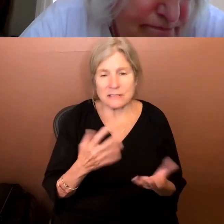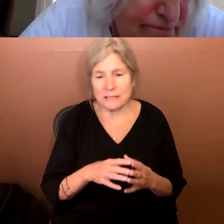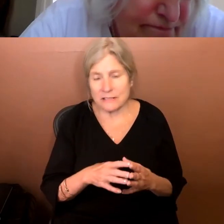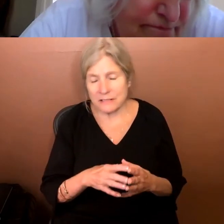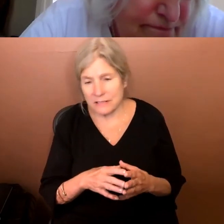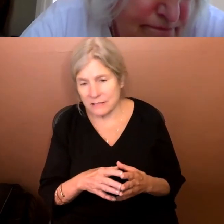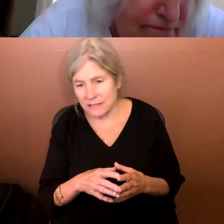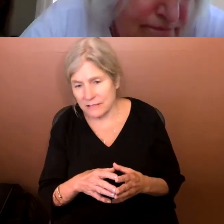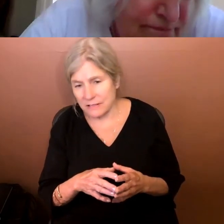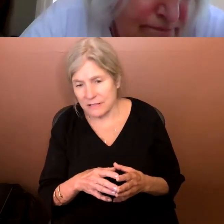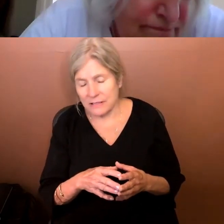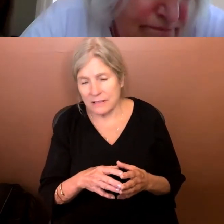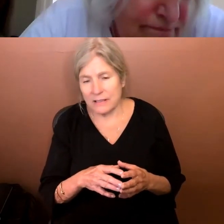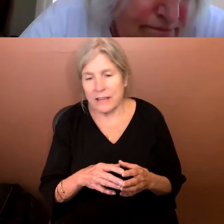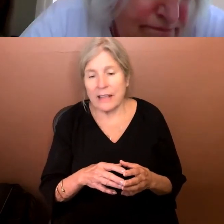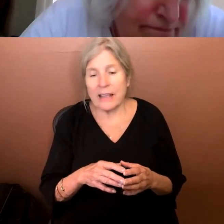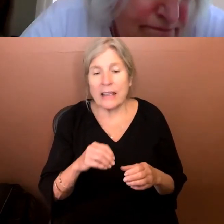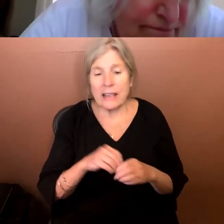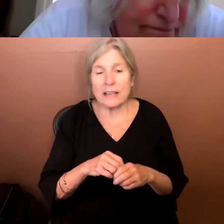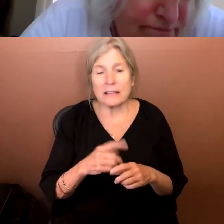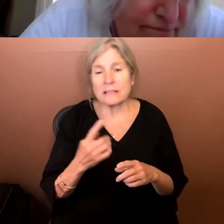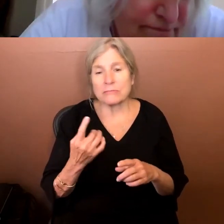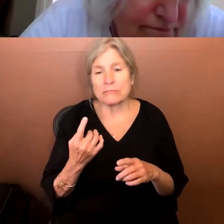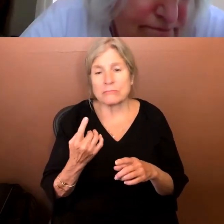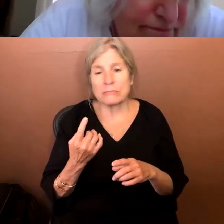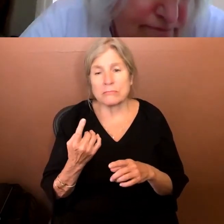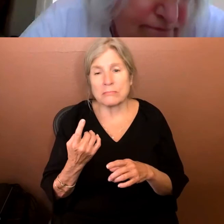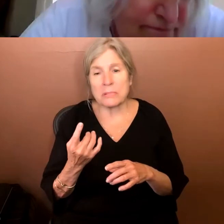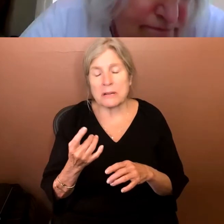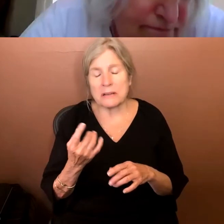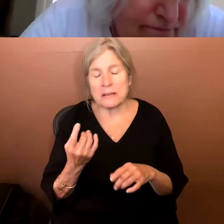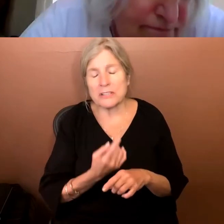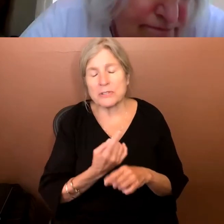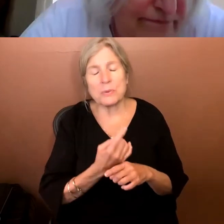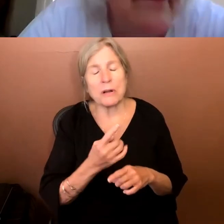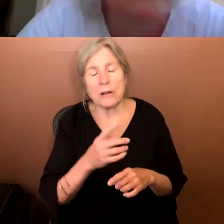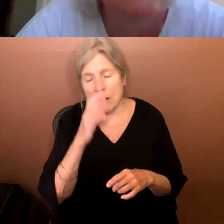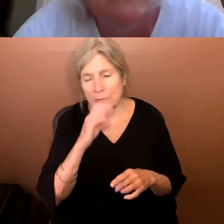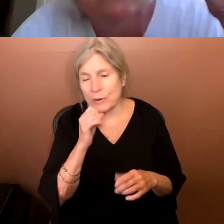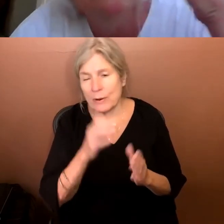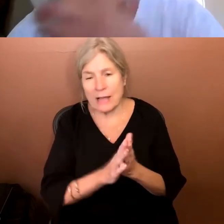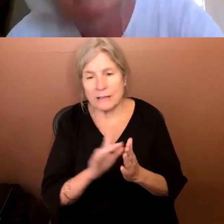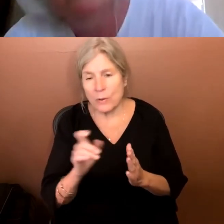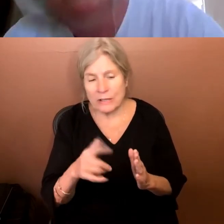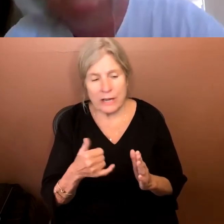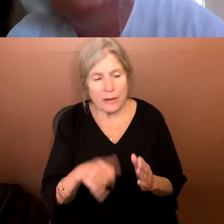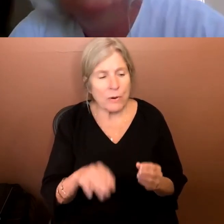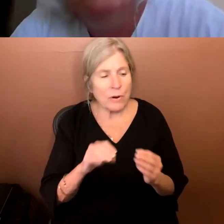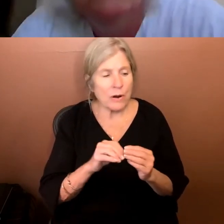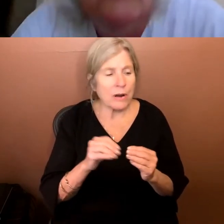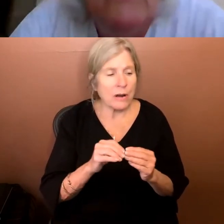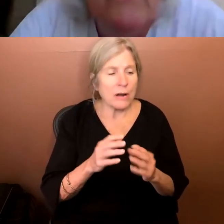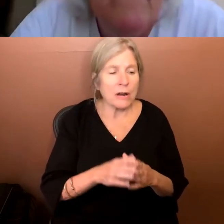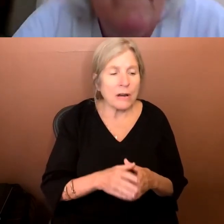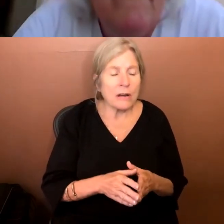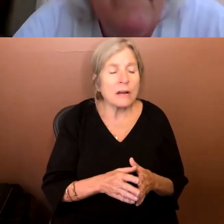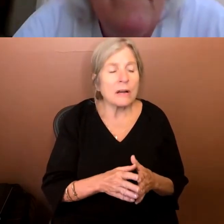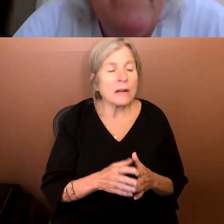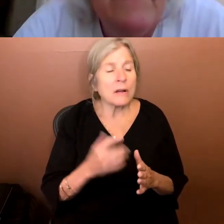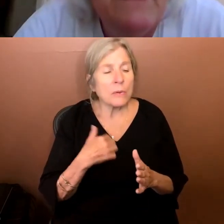conventional comics we don't ask this question any more. It's a game. We can participate if we want. We can also totally